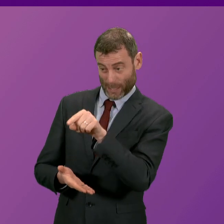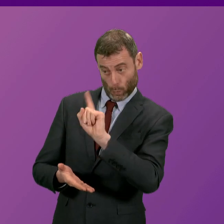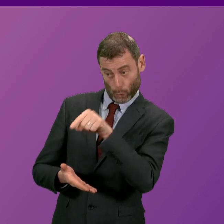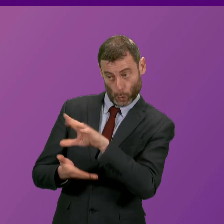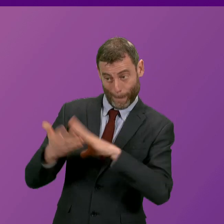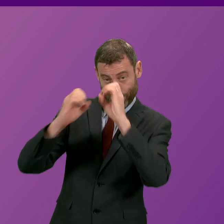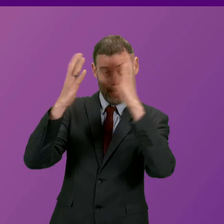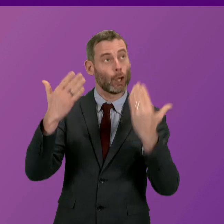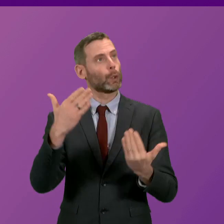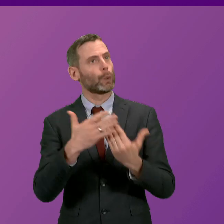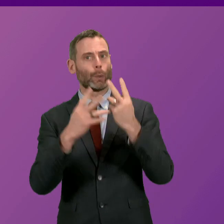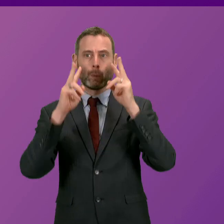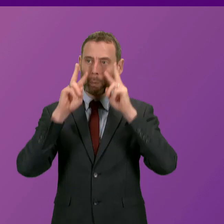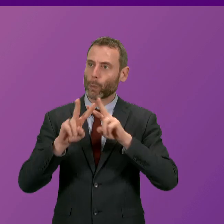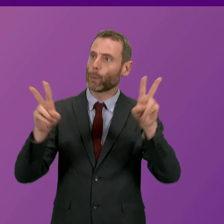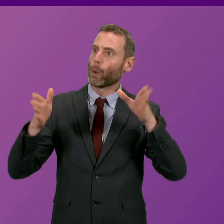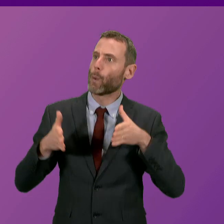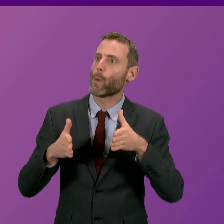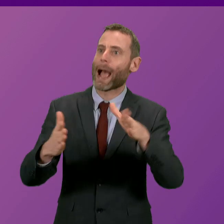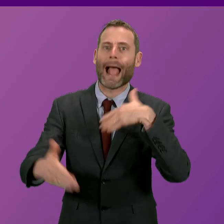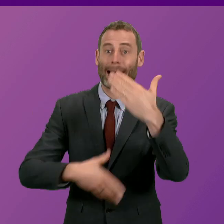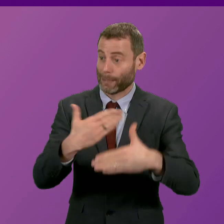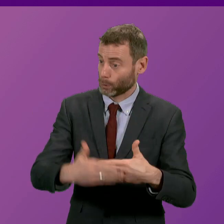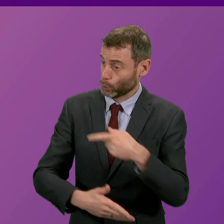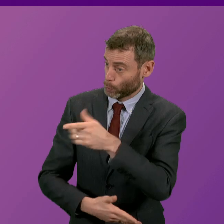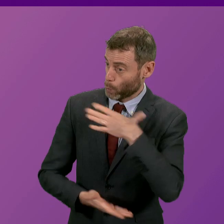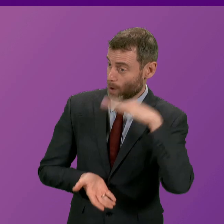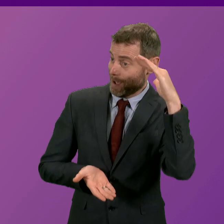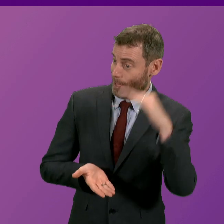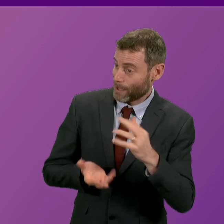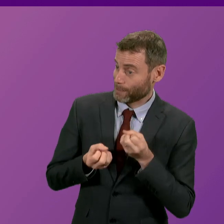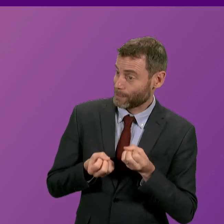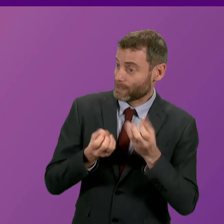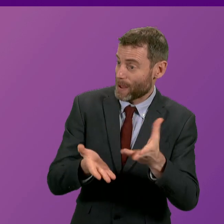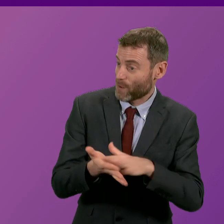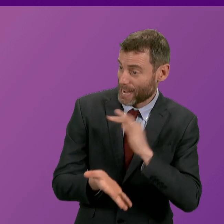direction that Mr Sarwar wants, with less investment in the national health service?